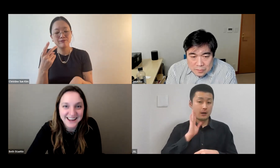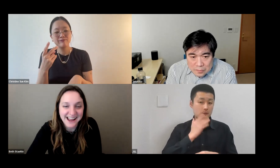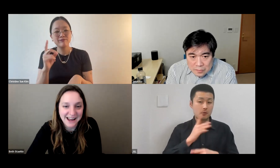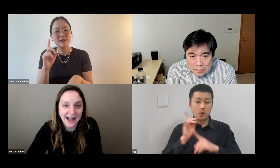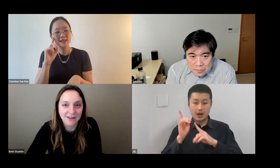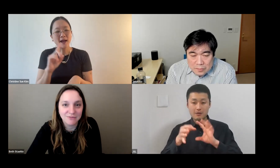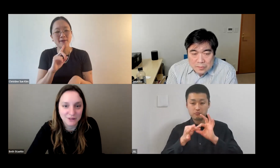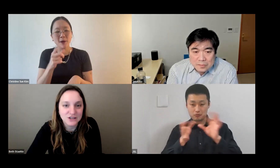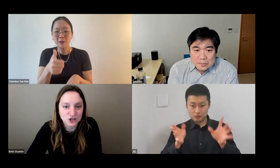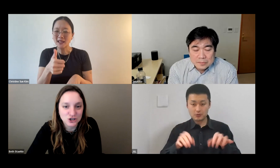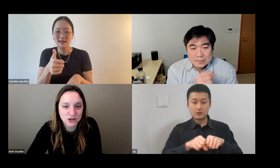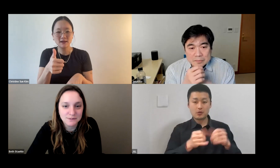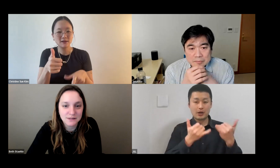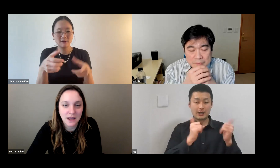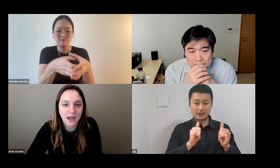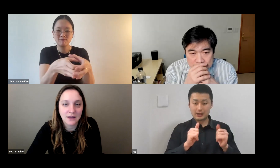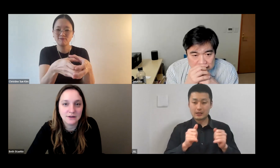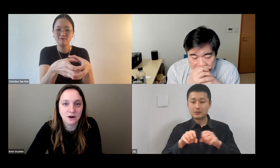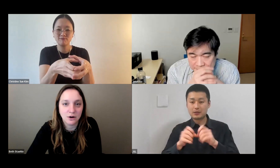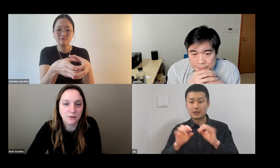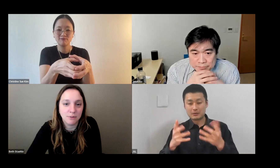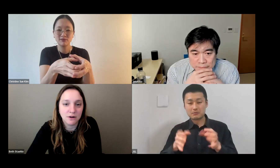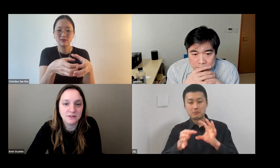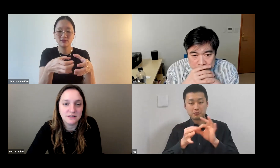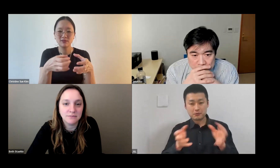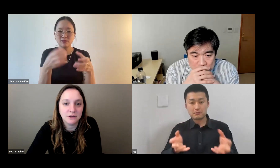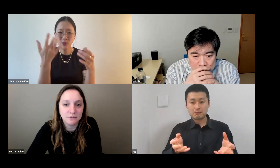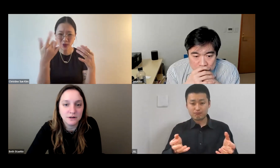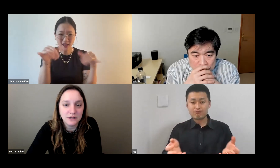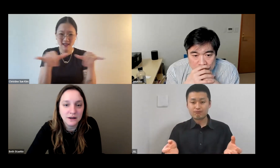and have relationships and are part of the same community.